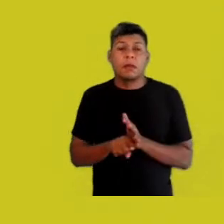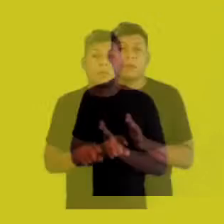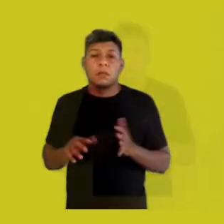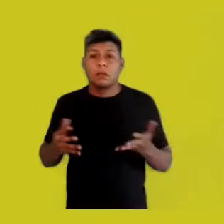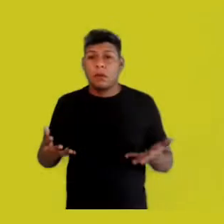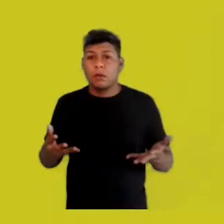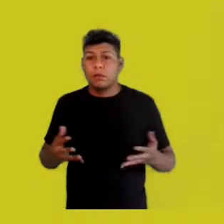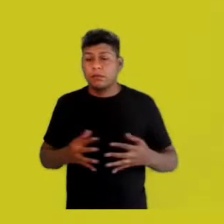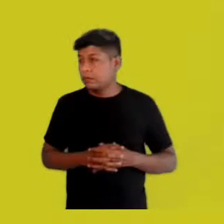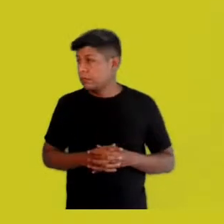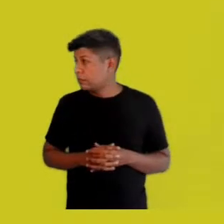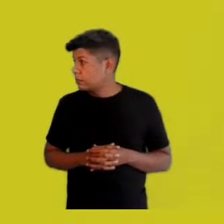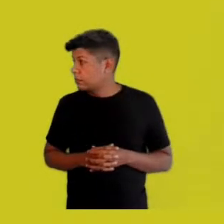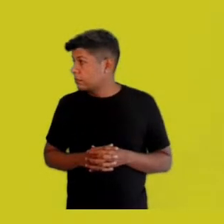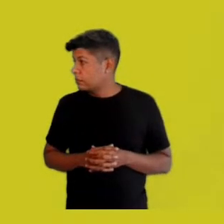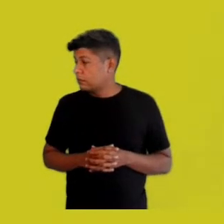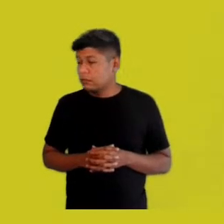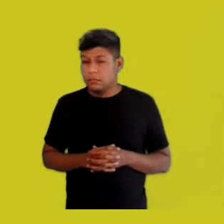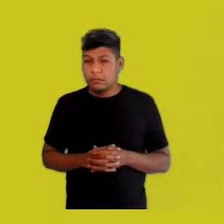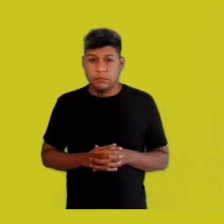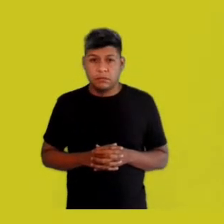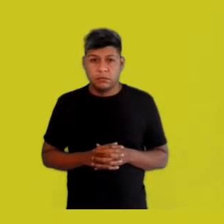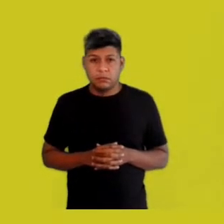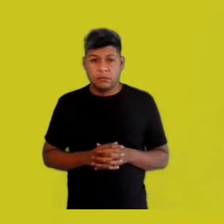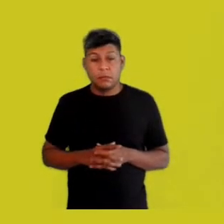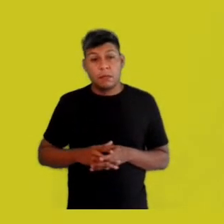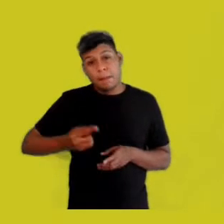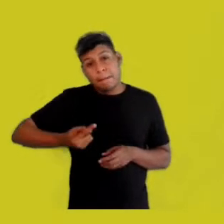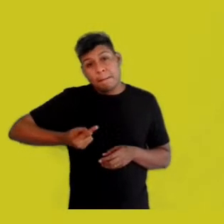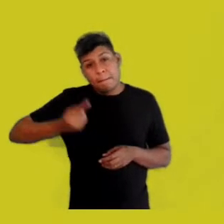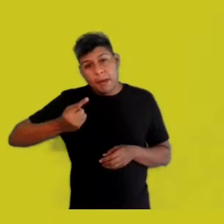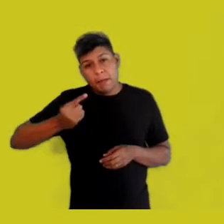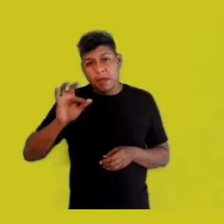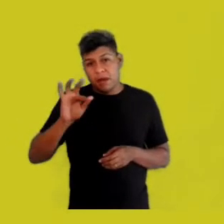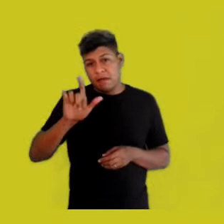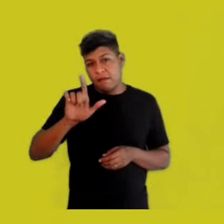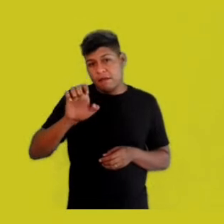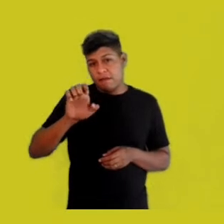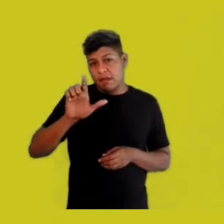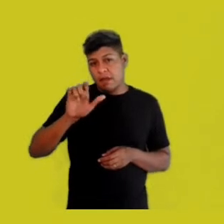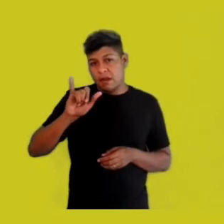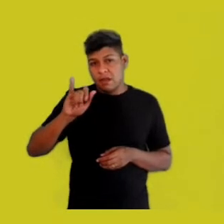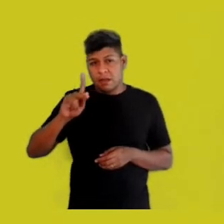Let’s go. They’re three. In the first, Felipe Stucchi says,